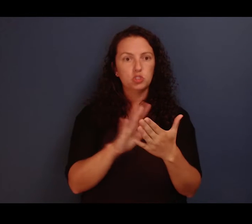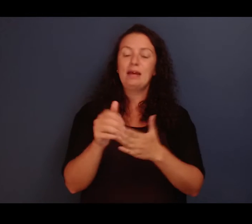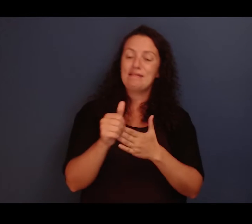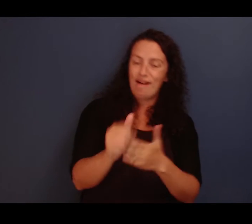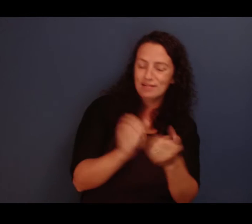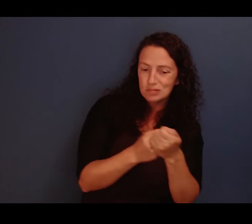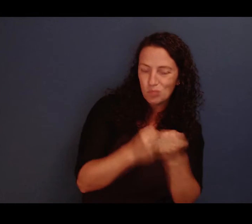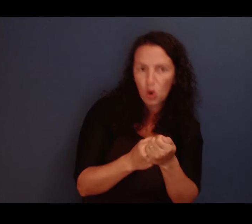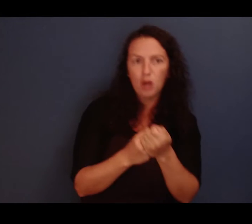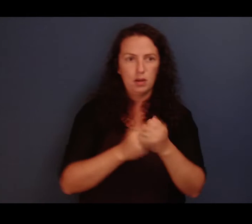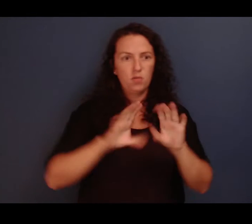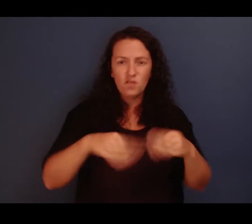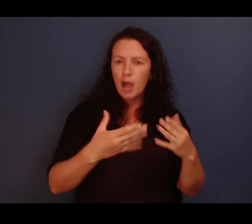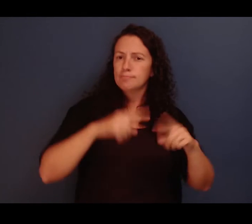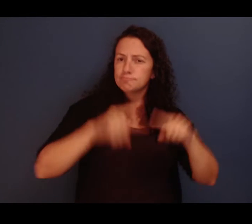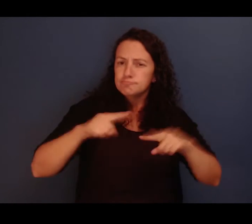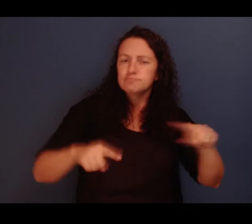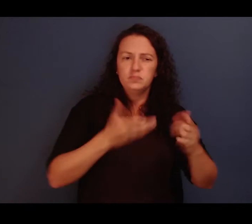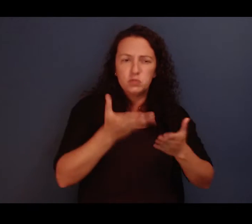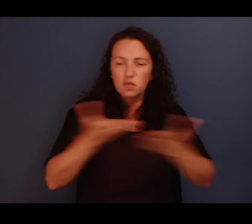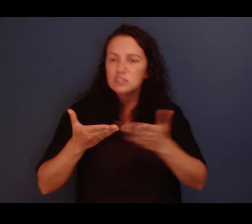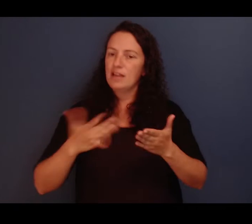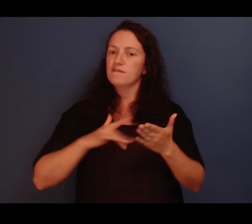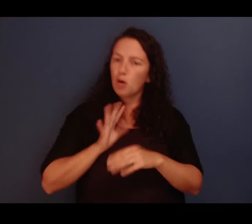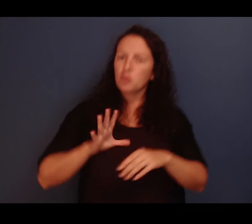services, and a culture of inclusion and belonging.